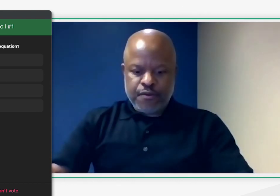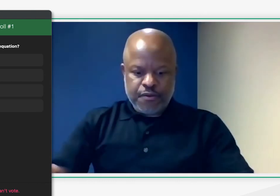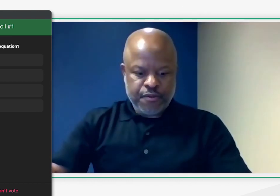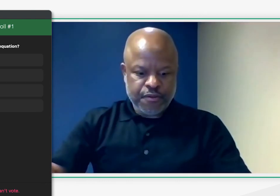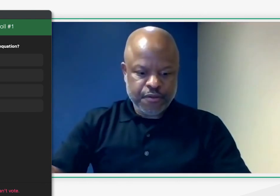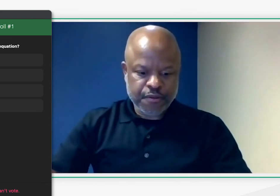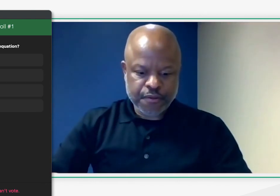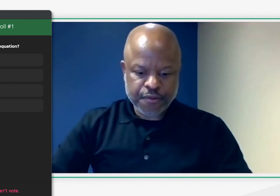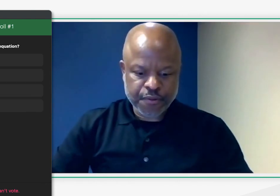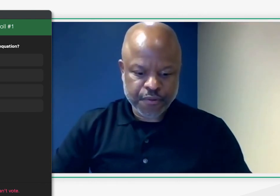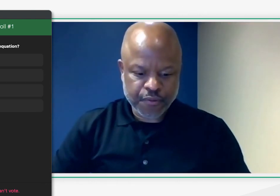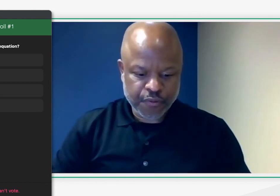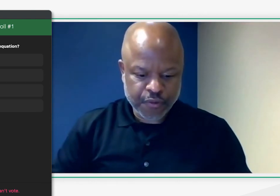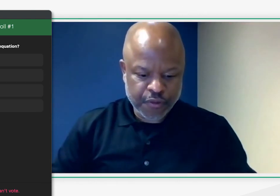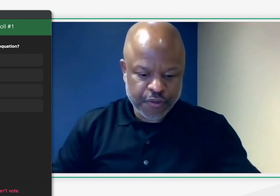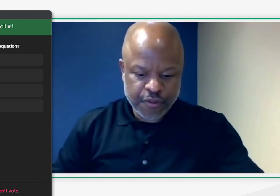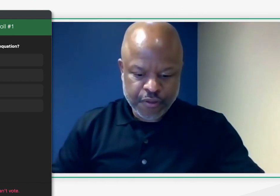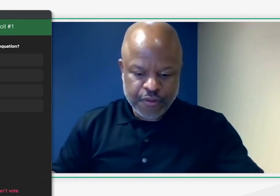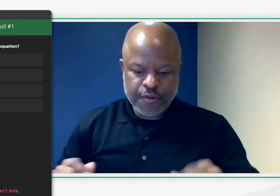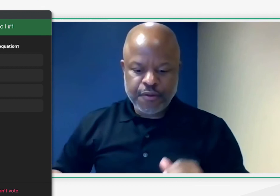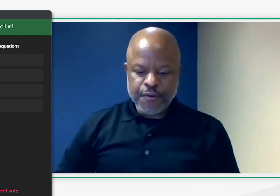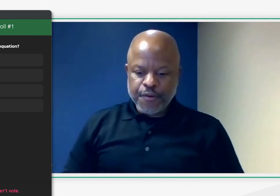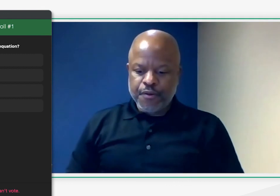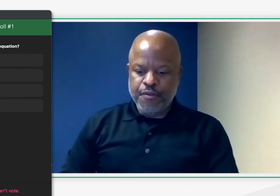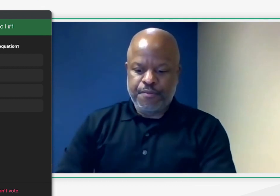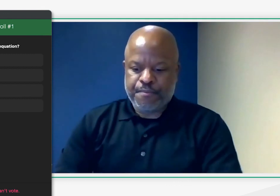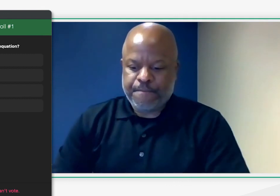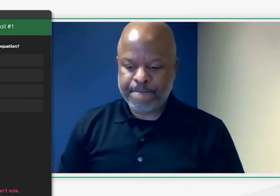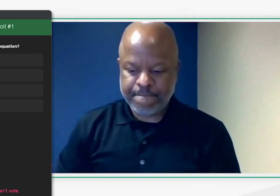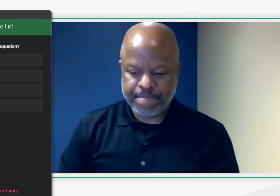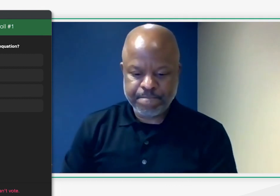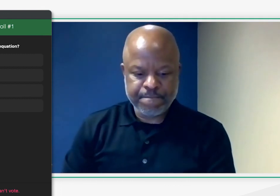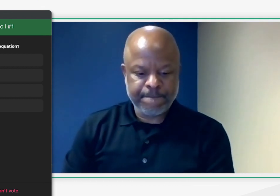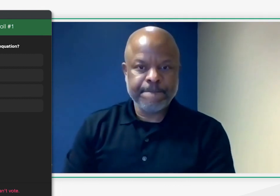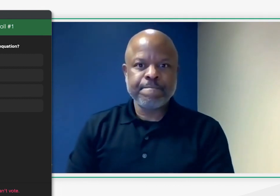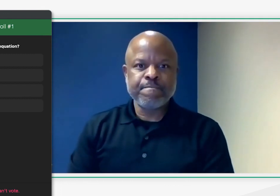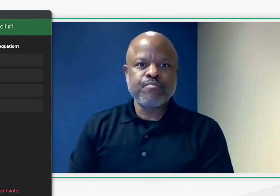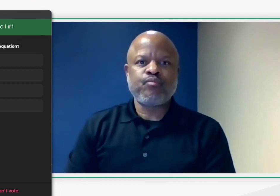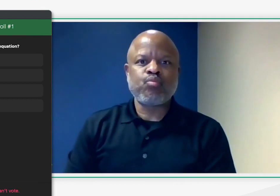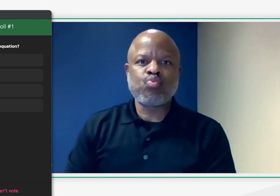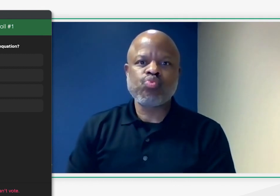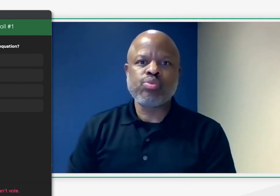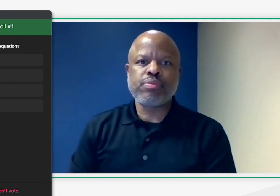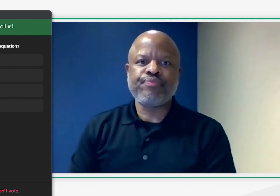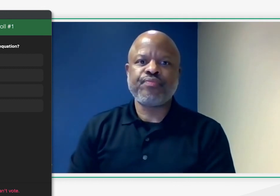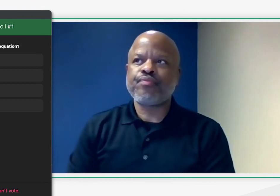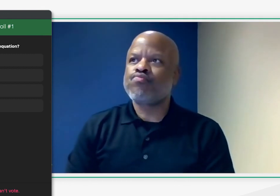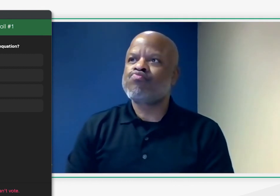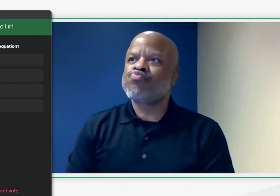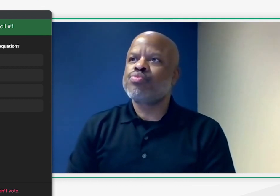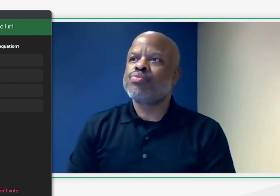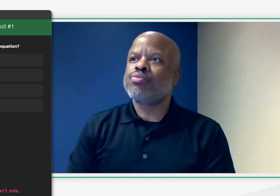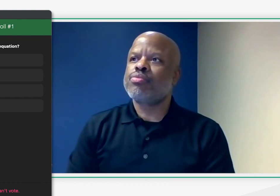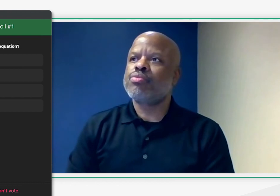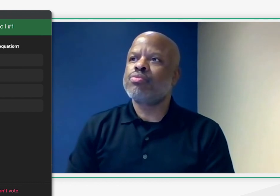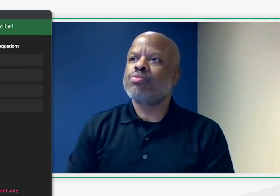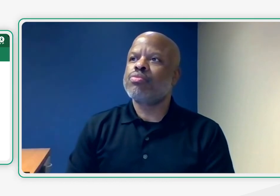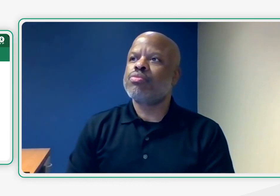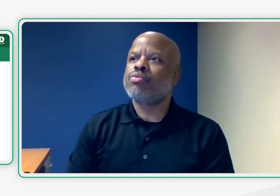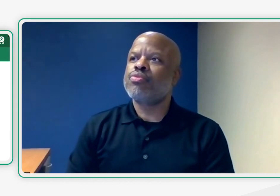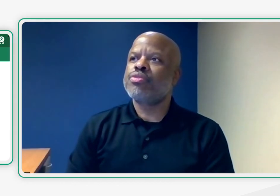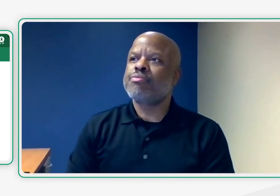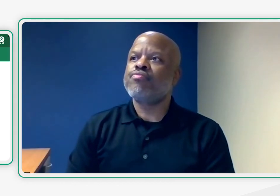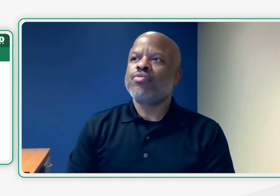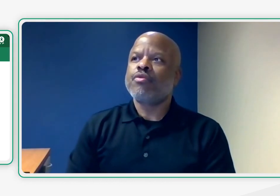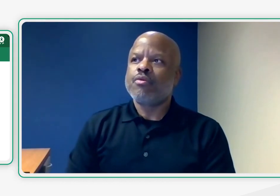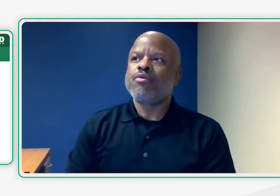Go ahead and respond at your own time. I'll give you 30 seconds.